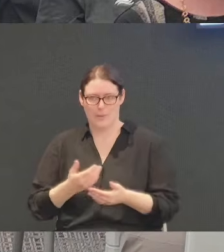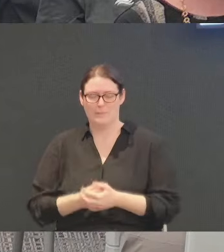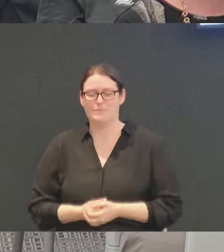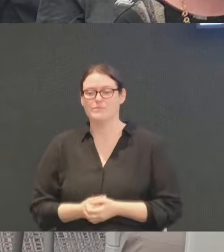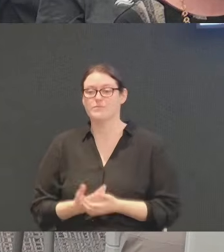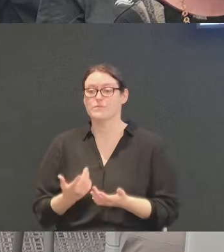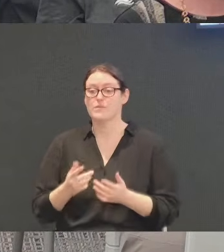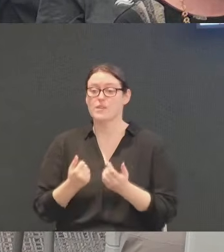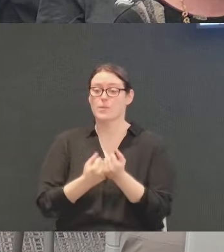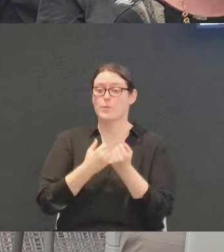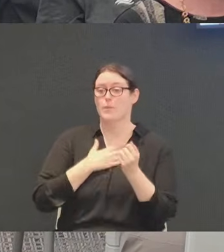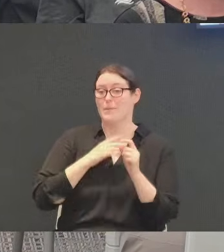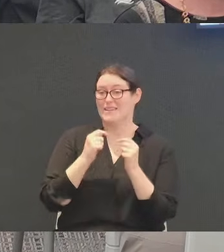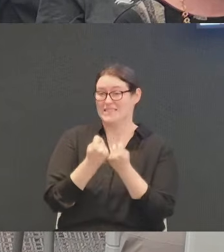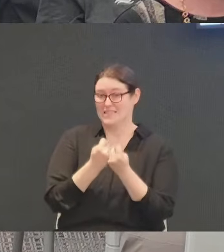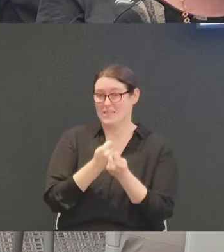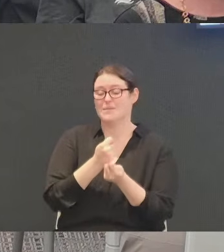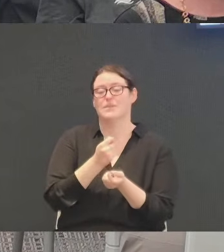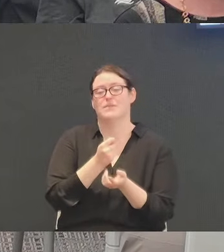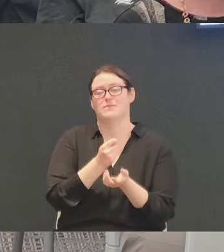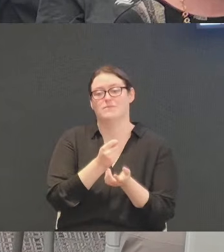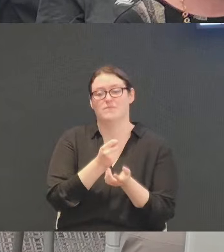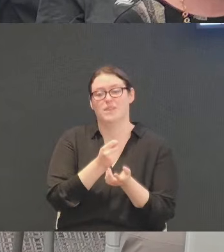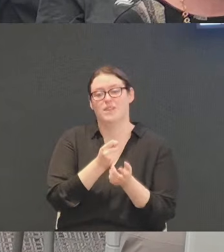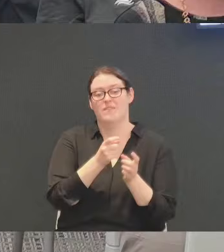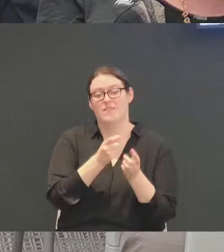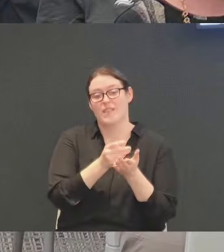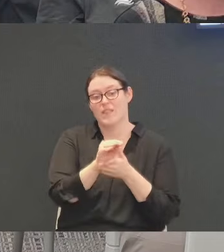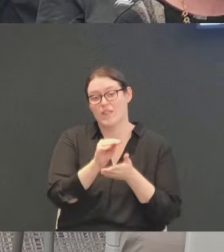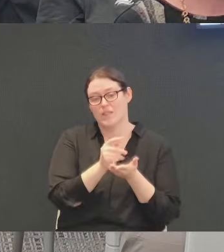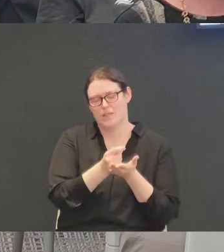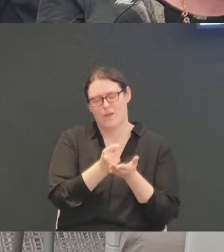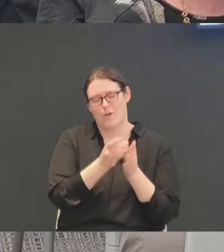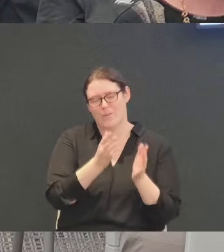team of case managers and therapists who often support the foster parents on a daily basis.